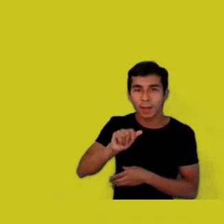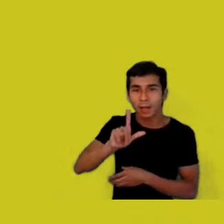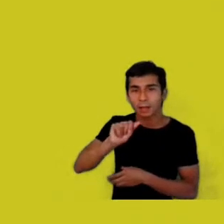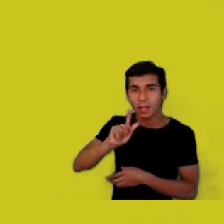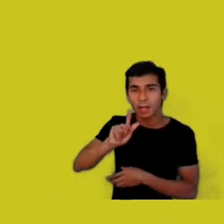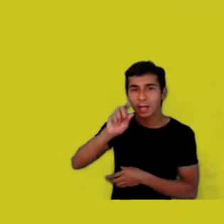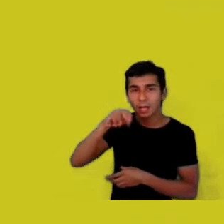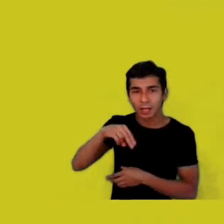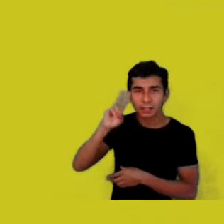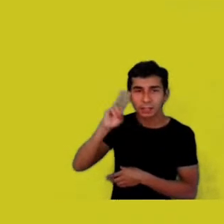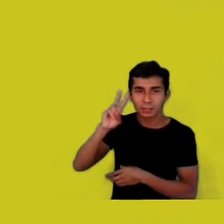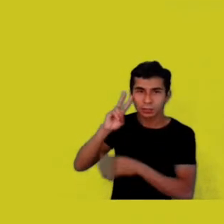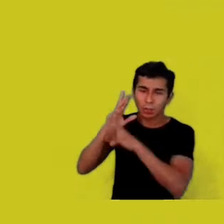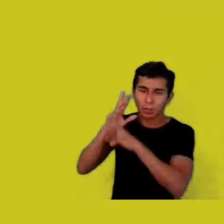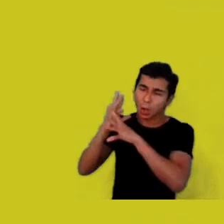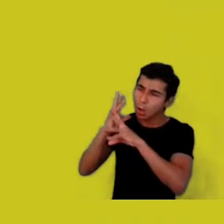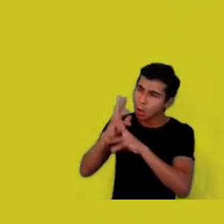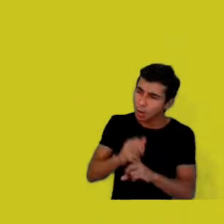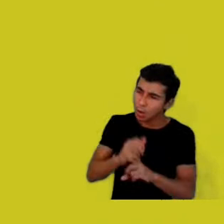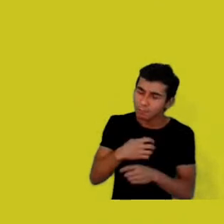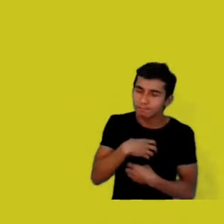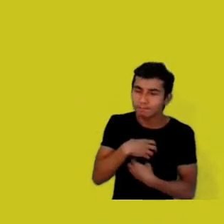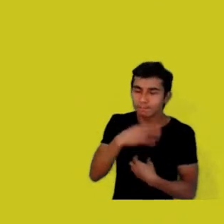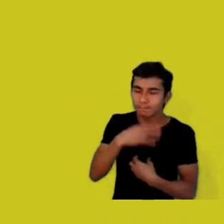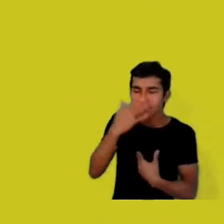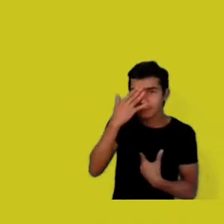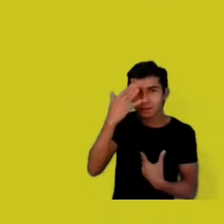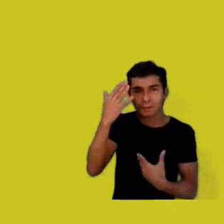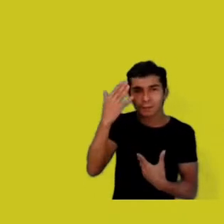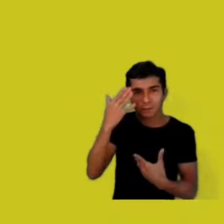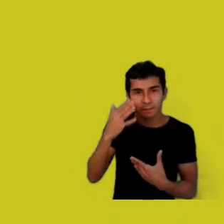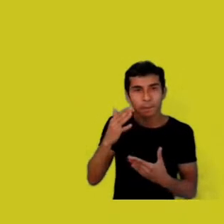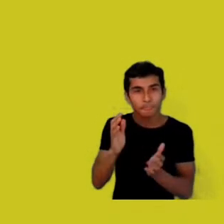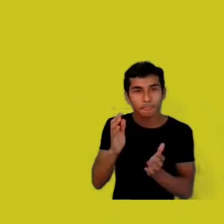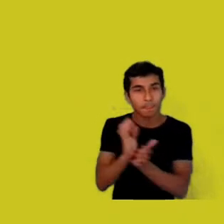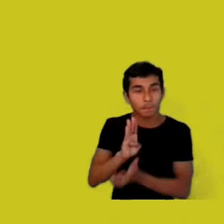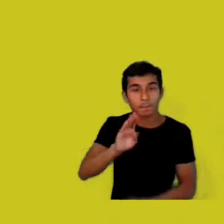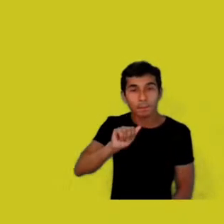that I can’t help but mention as my space, my yard,